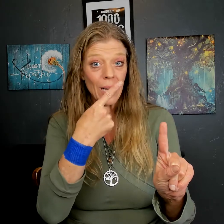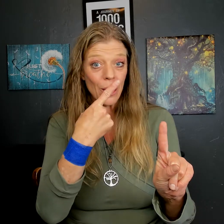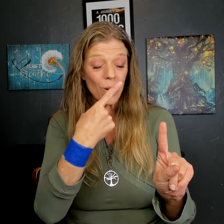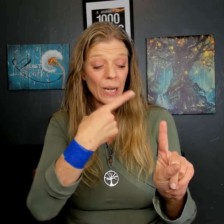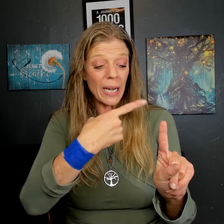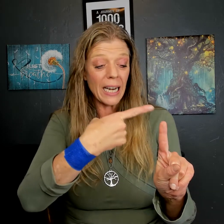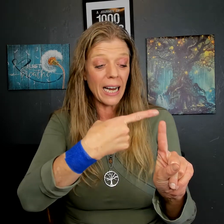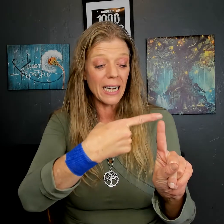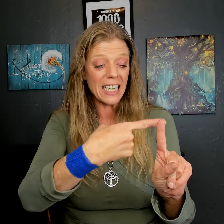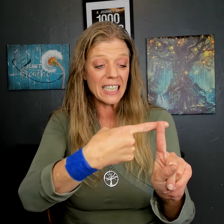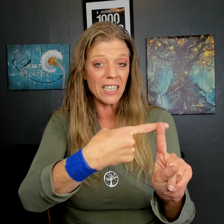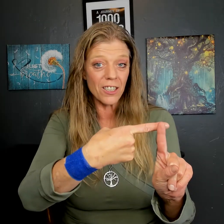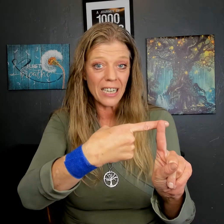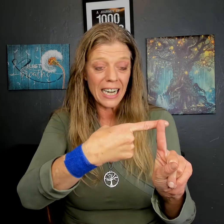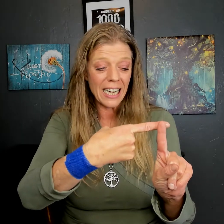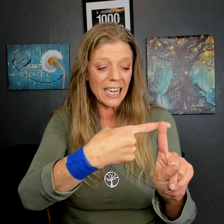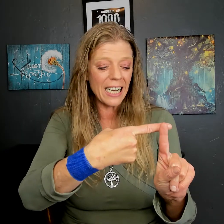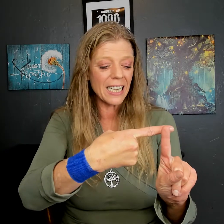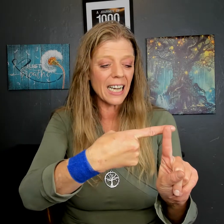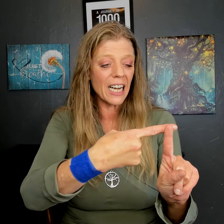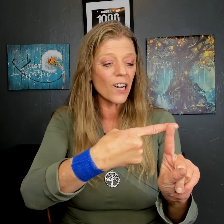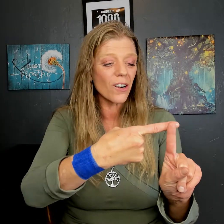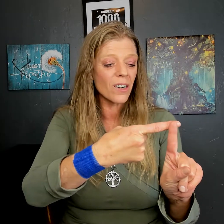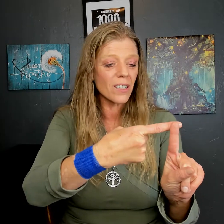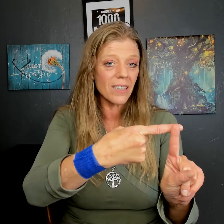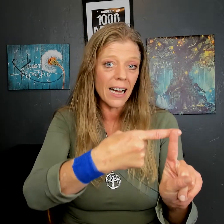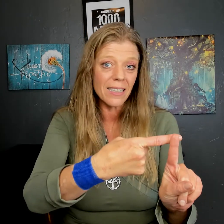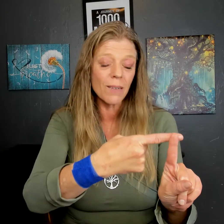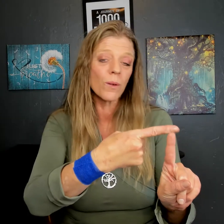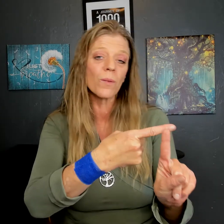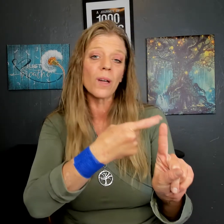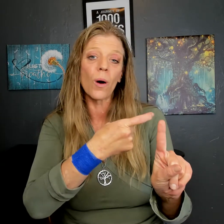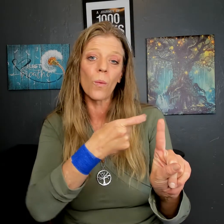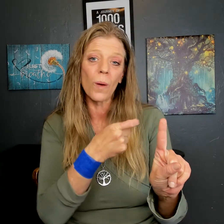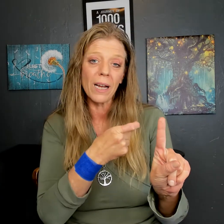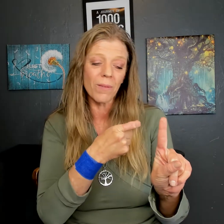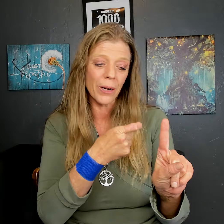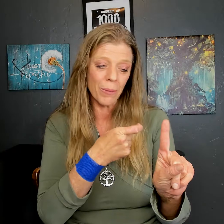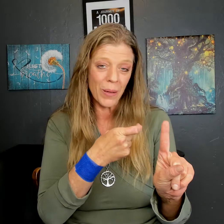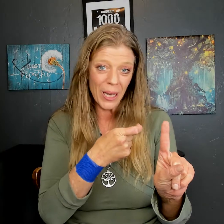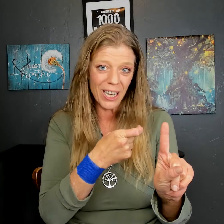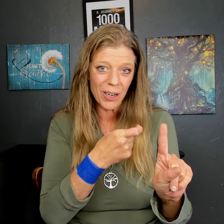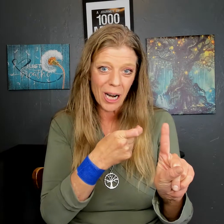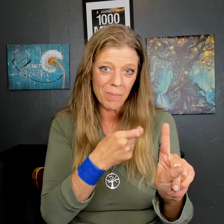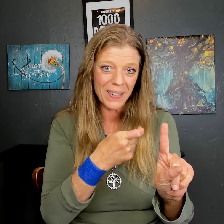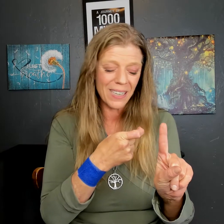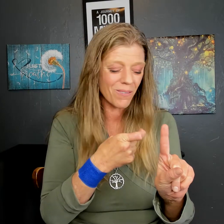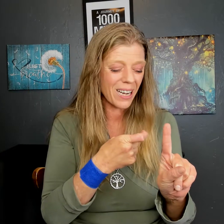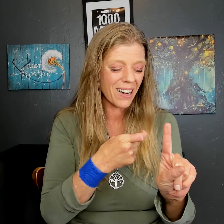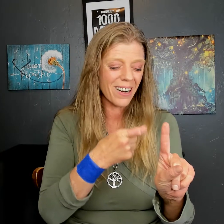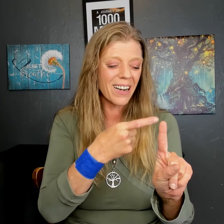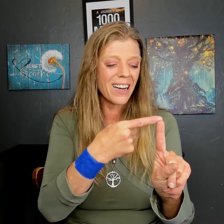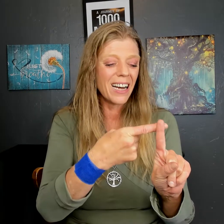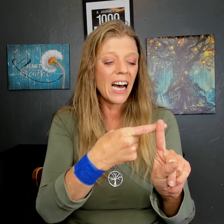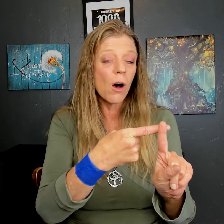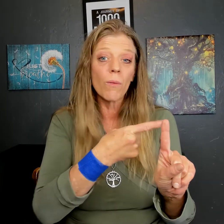Your lead hand is straight and then it curls as it moves away from your opposite finger.